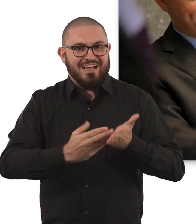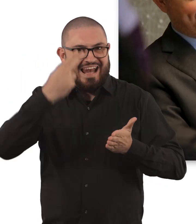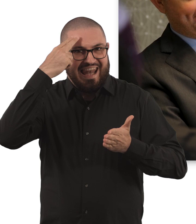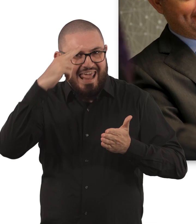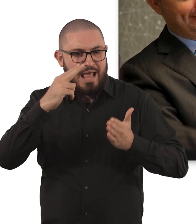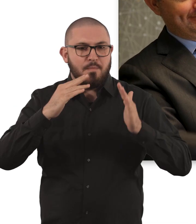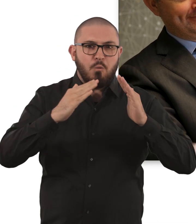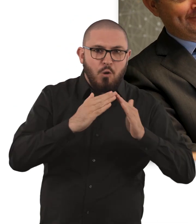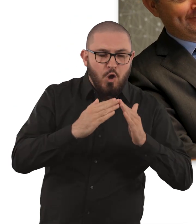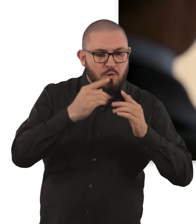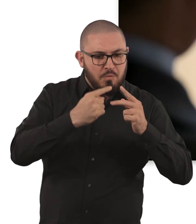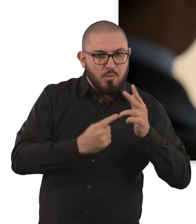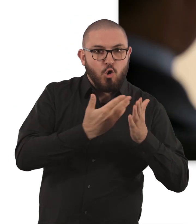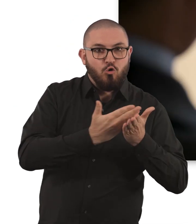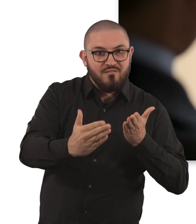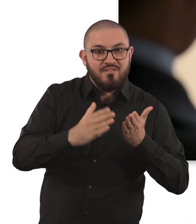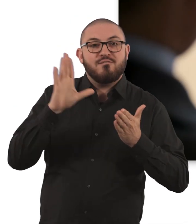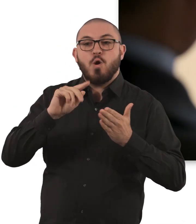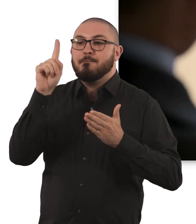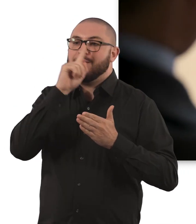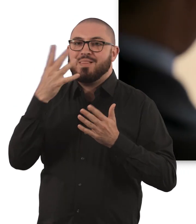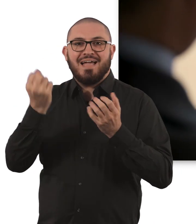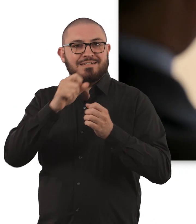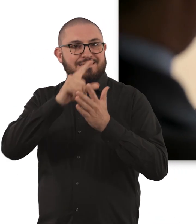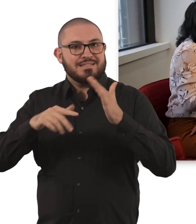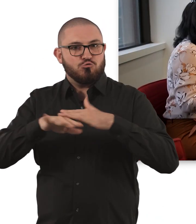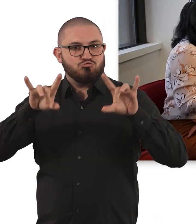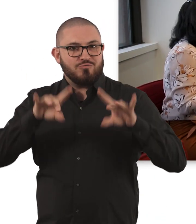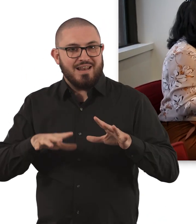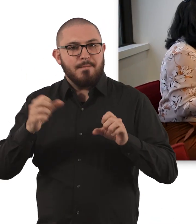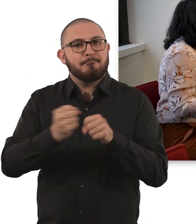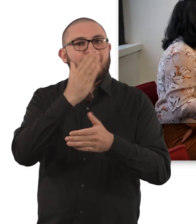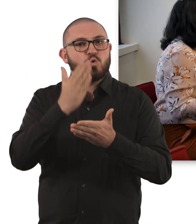from people with disability in Australia, to ensure they are at the centre